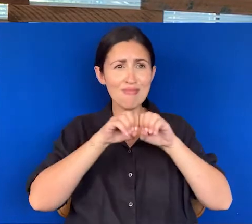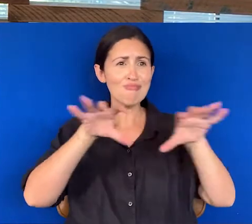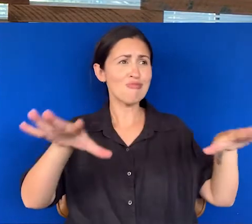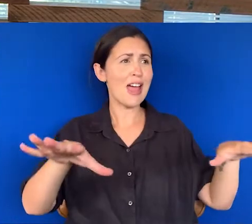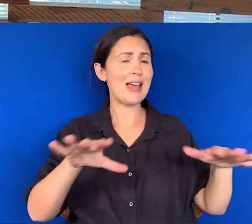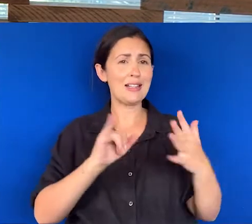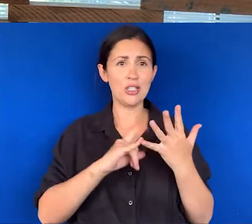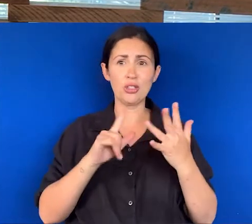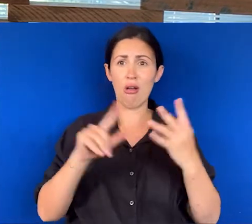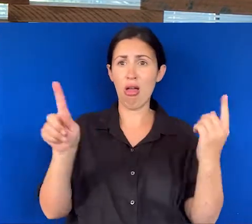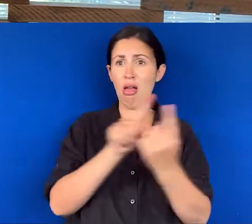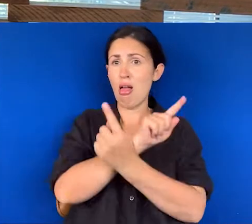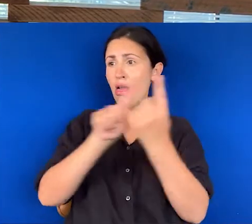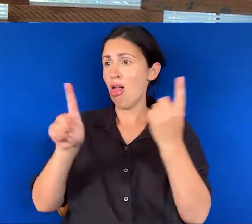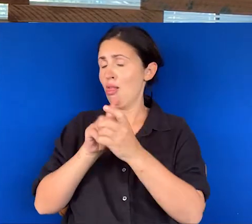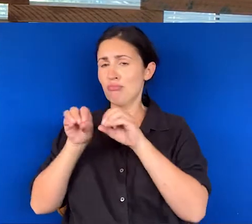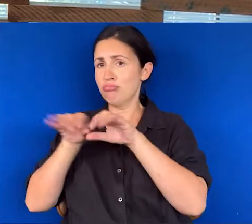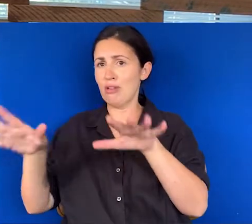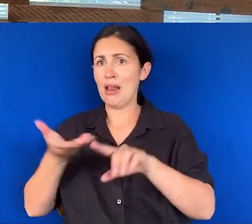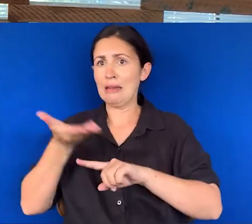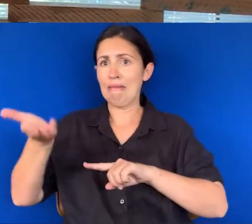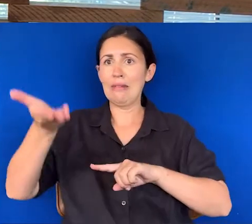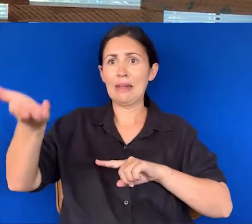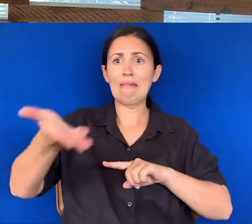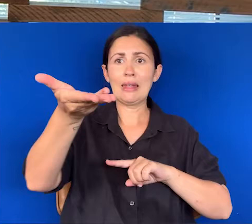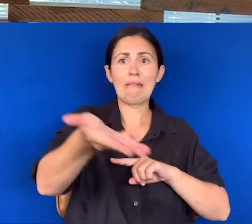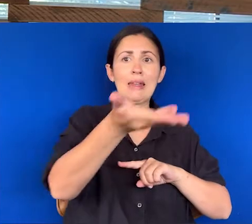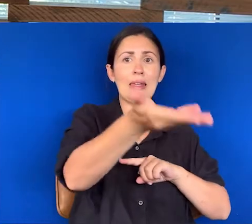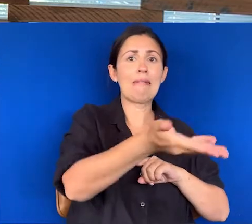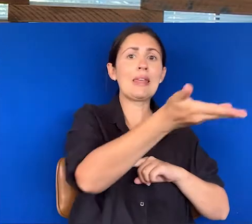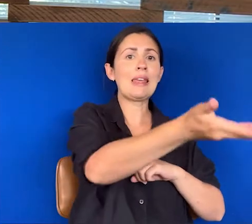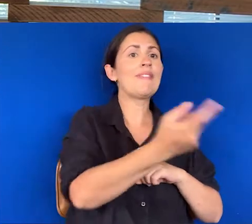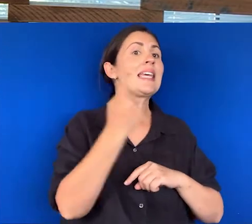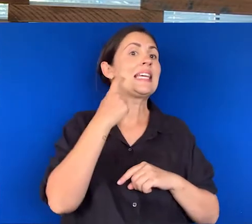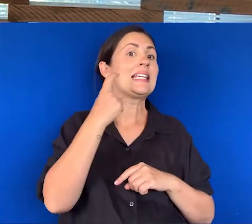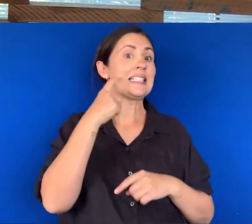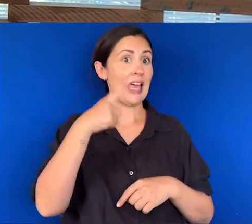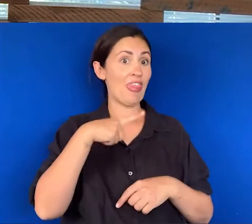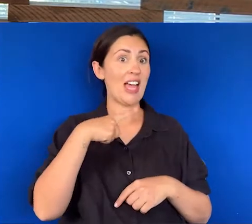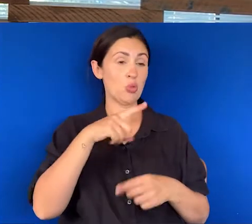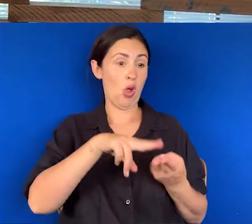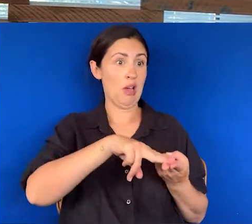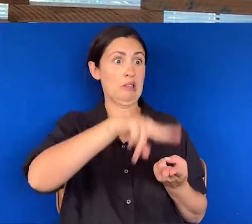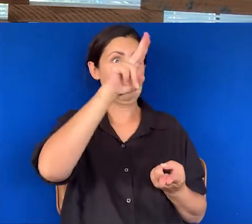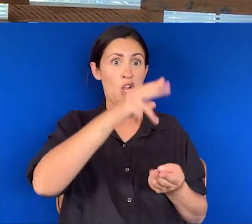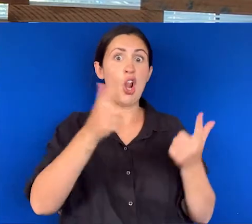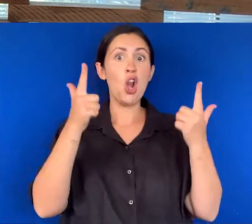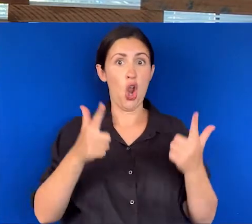And so, we are seeing these high numbers. But what we're also seeing is that those who are vaccinated